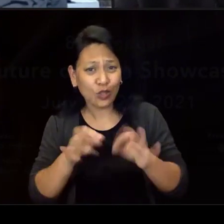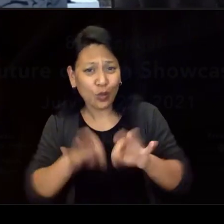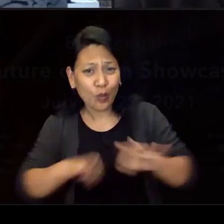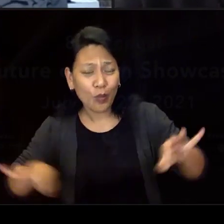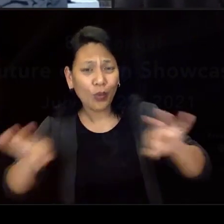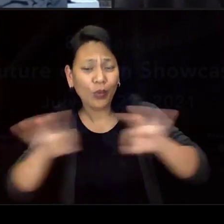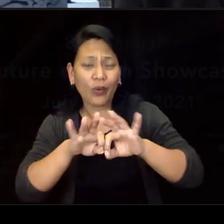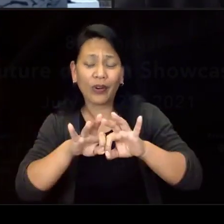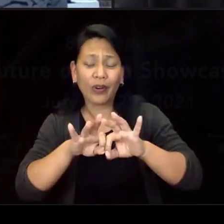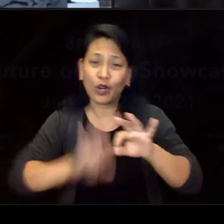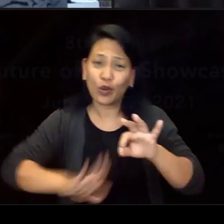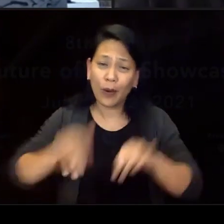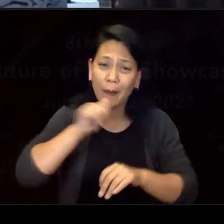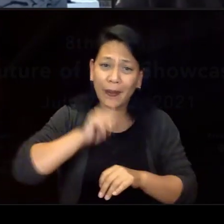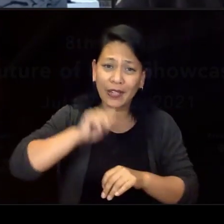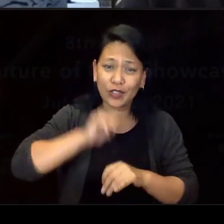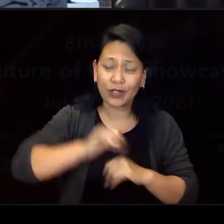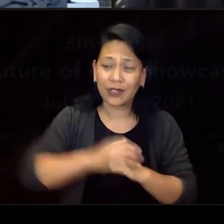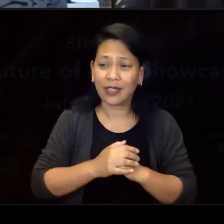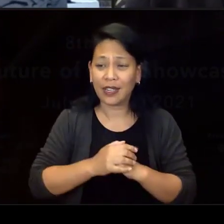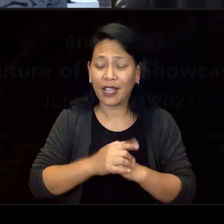to have a discussion, feeling safe enough to share what you share.